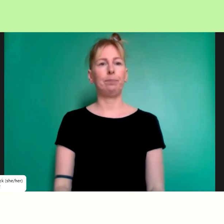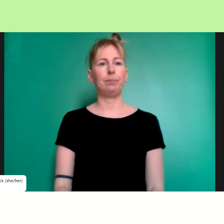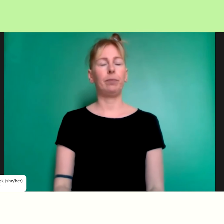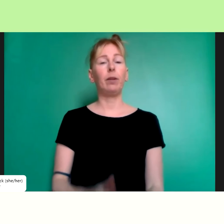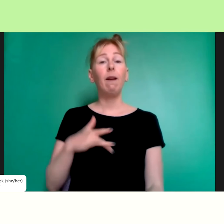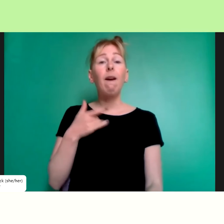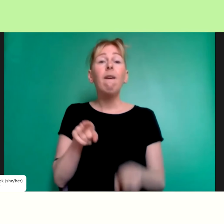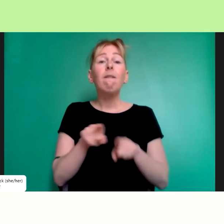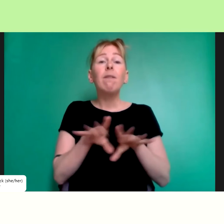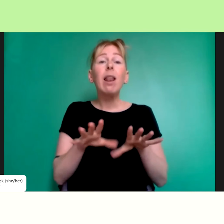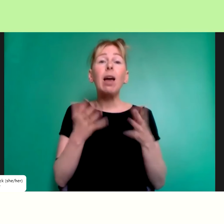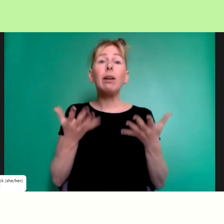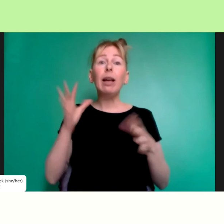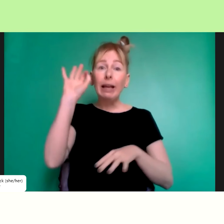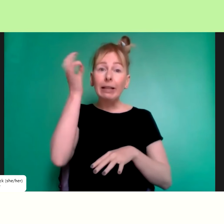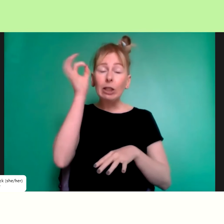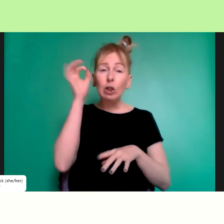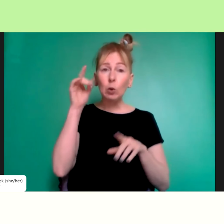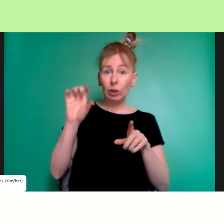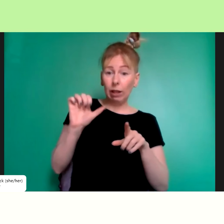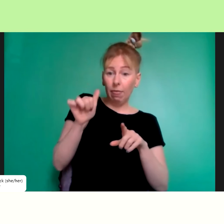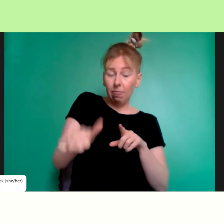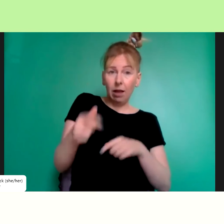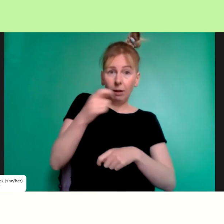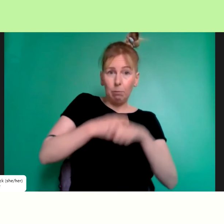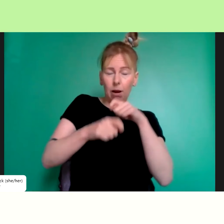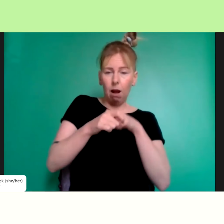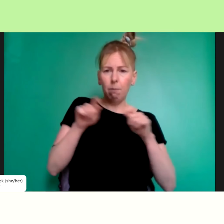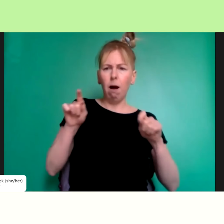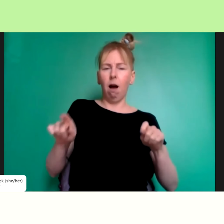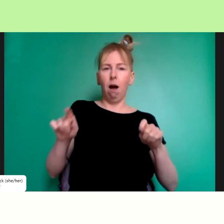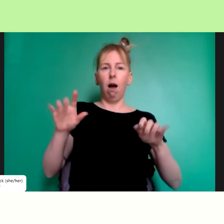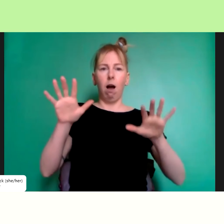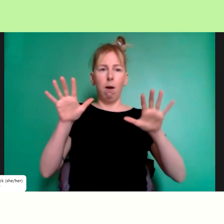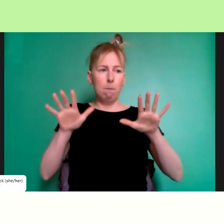programmes were facing irrelevance. And so they sought to employ artists